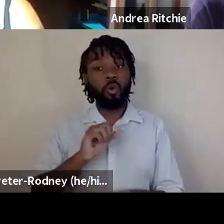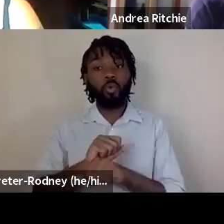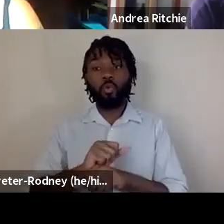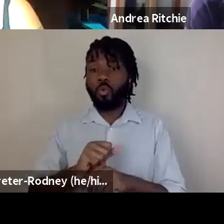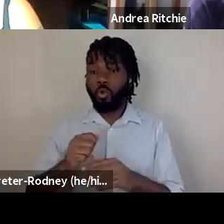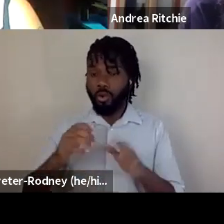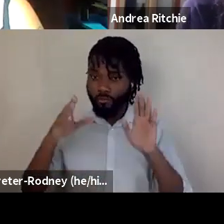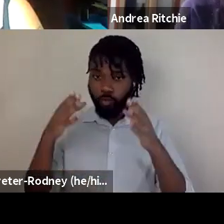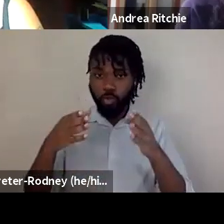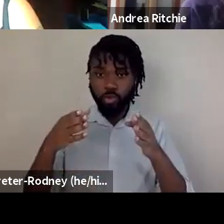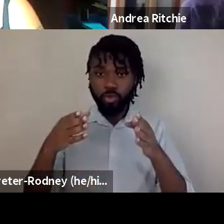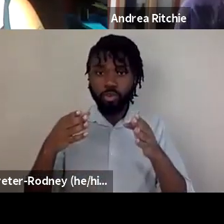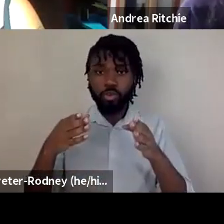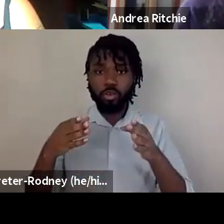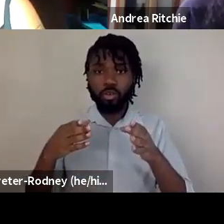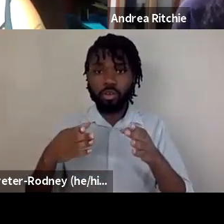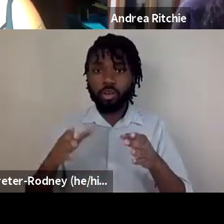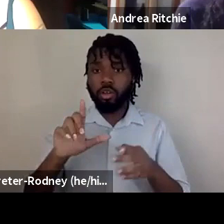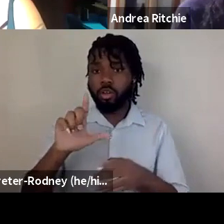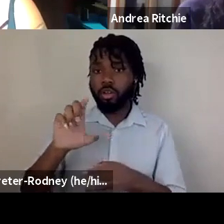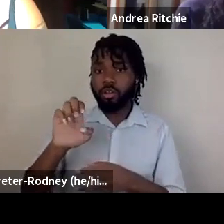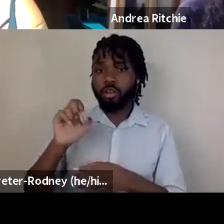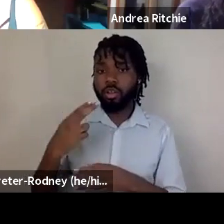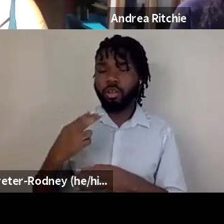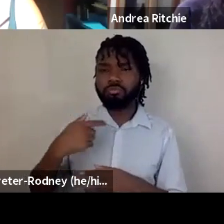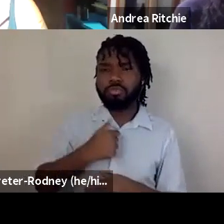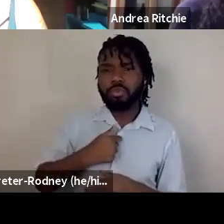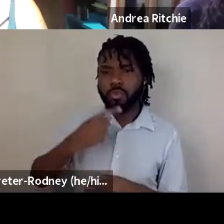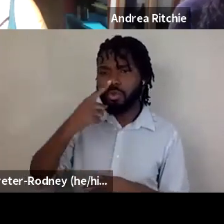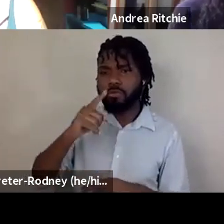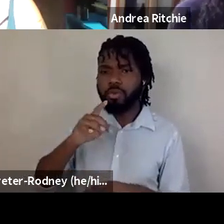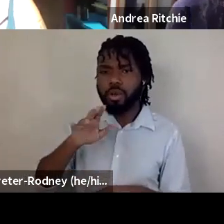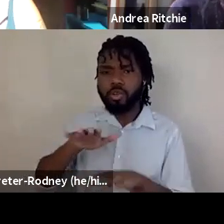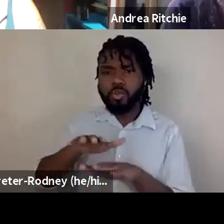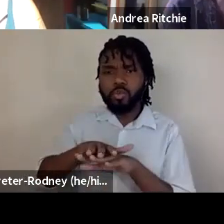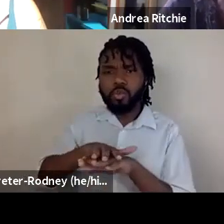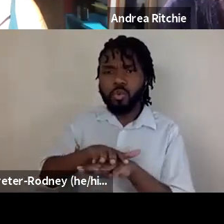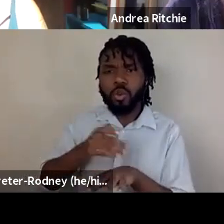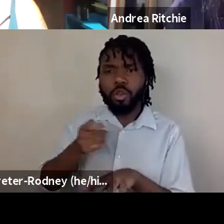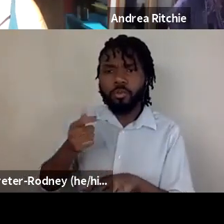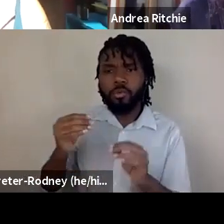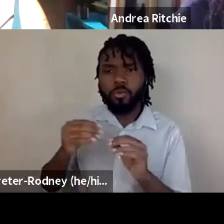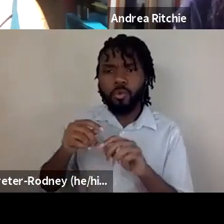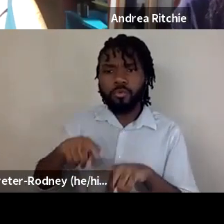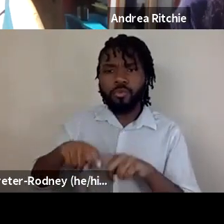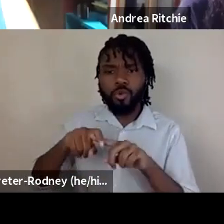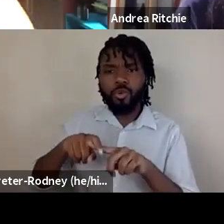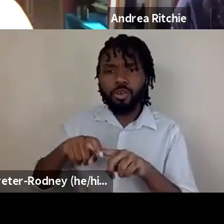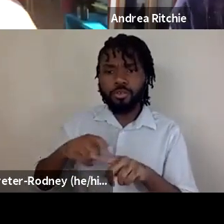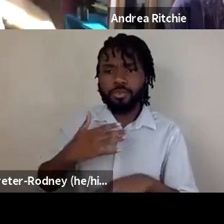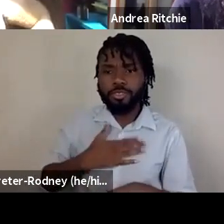Andrea, Andrea, I'm gonna interrupt, just slow down and pause a little bit more. Thank you. No worries.